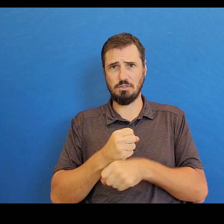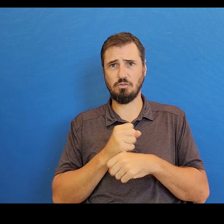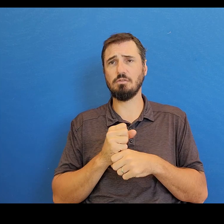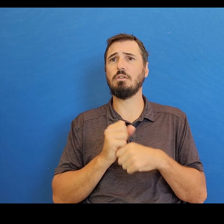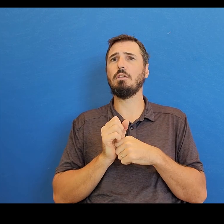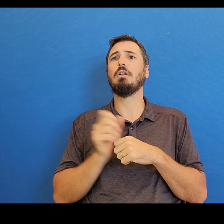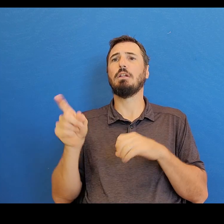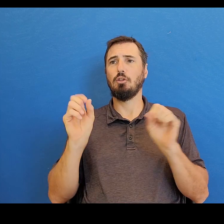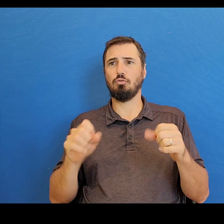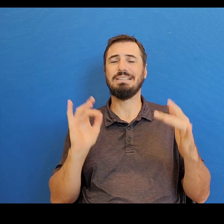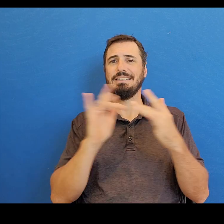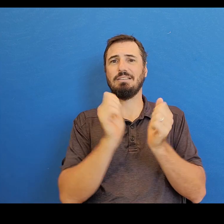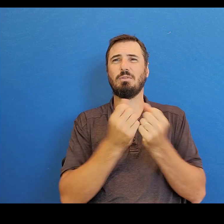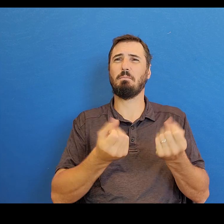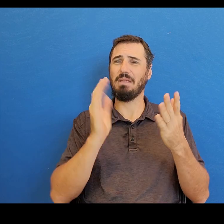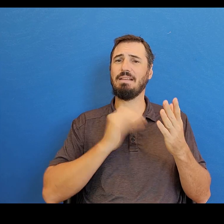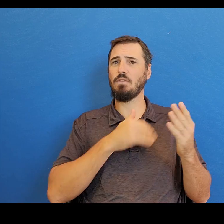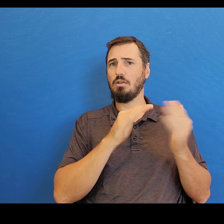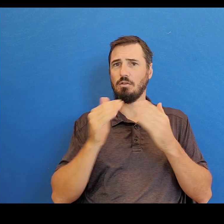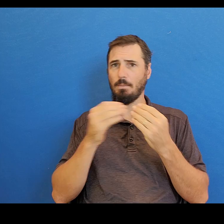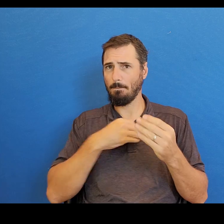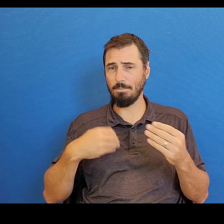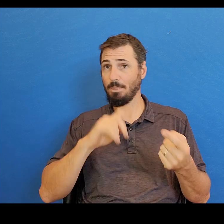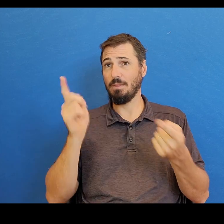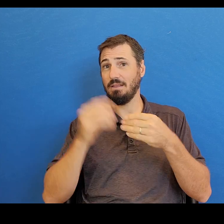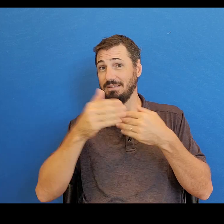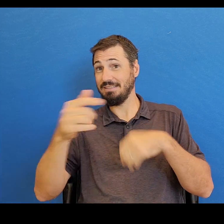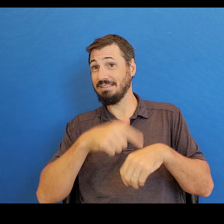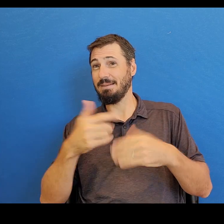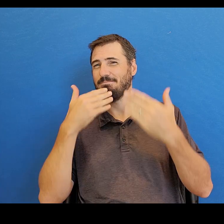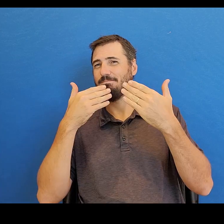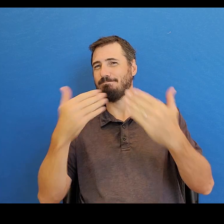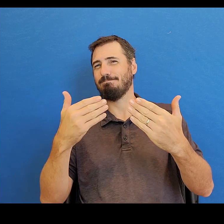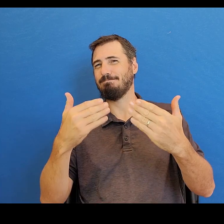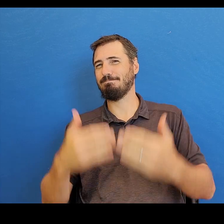concerns, and connect with so many of our community members Until next time Kaua'i, mahalo!